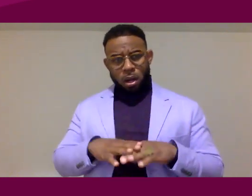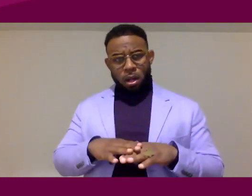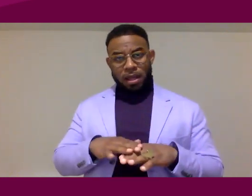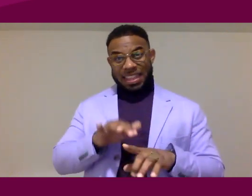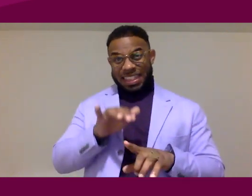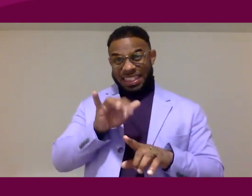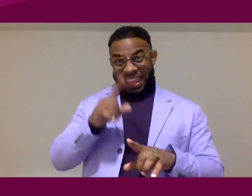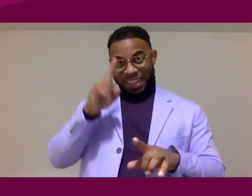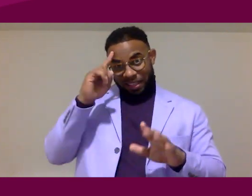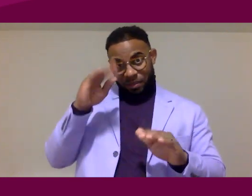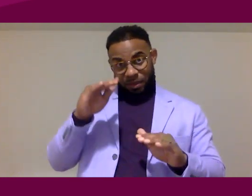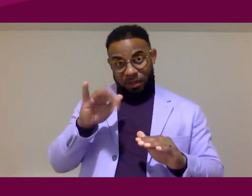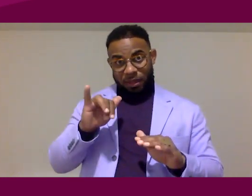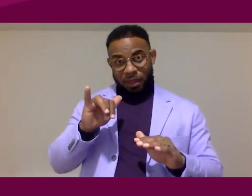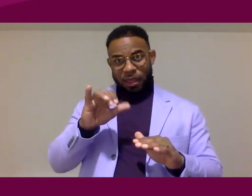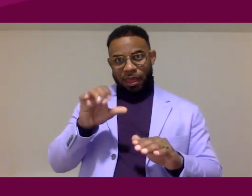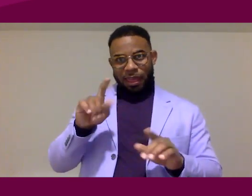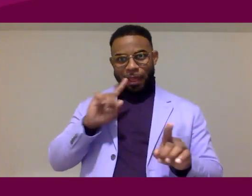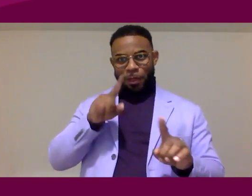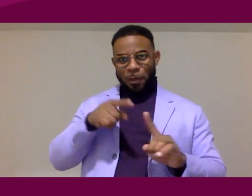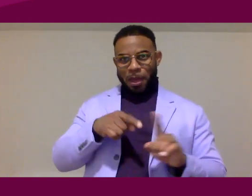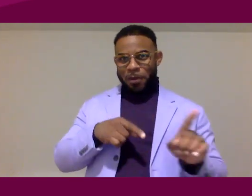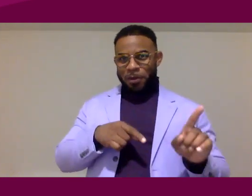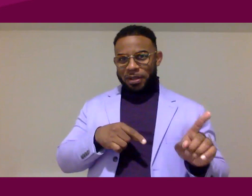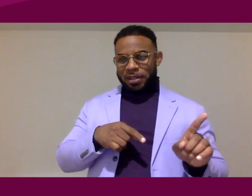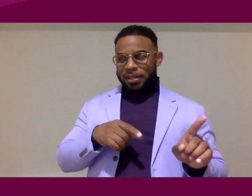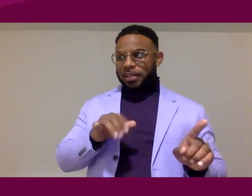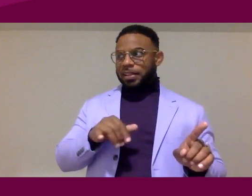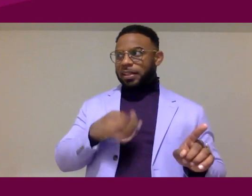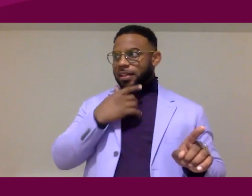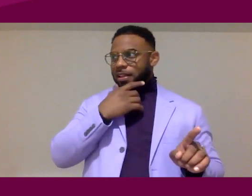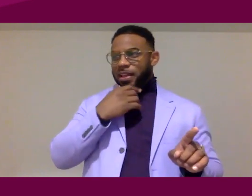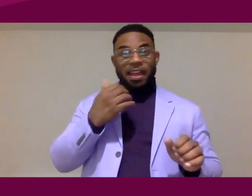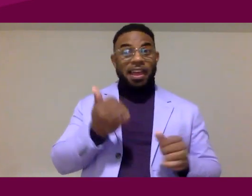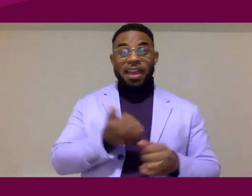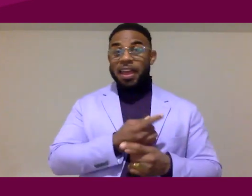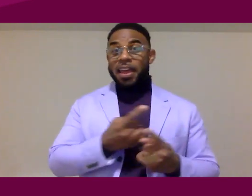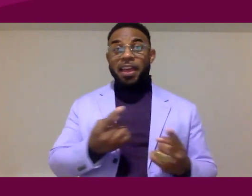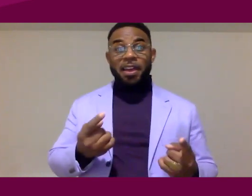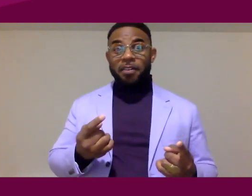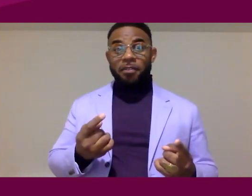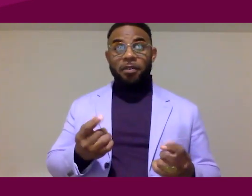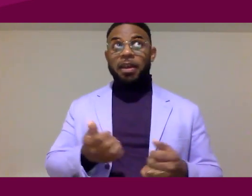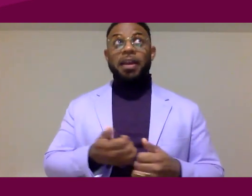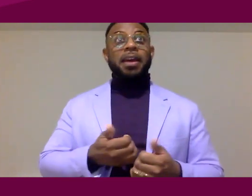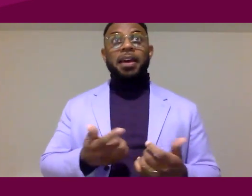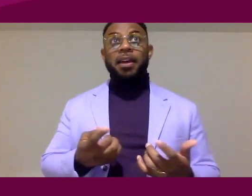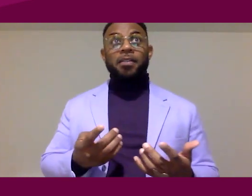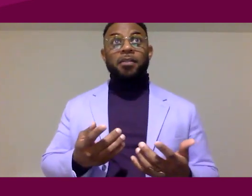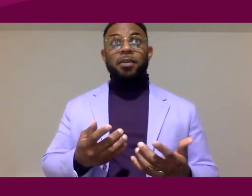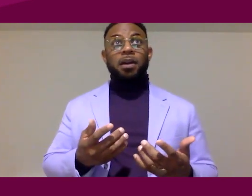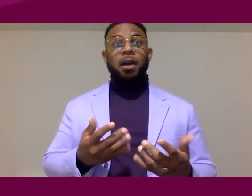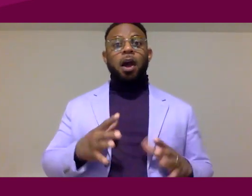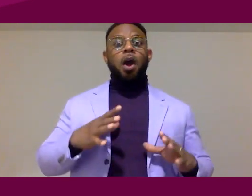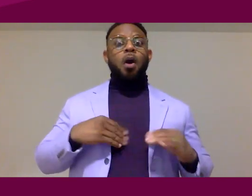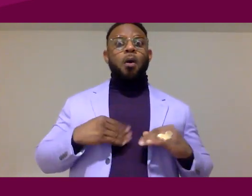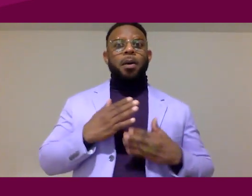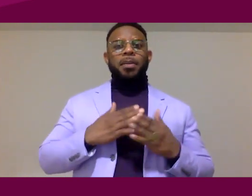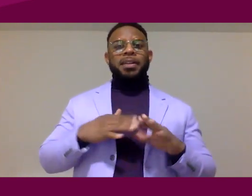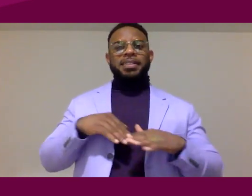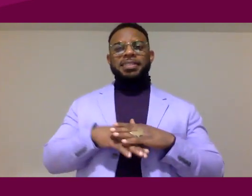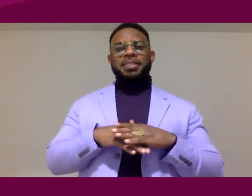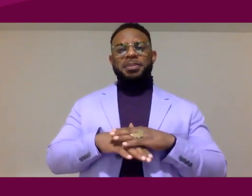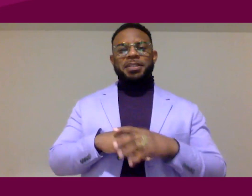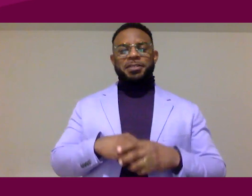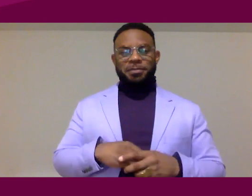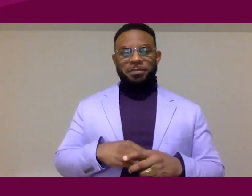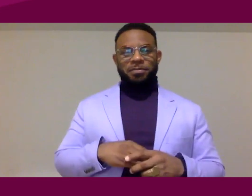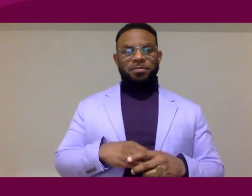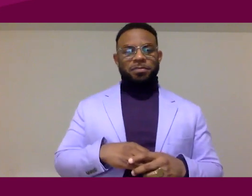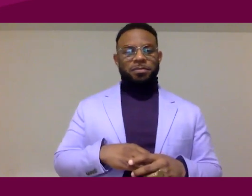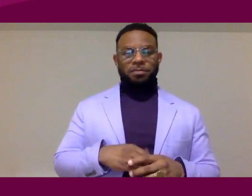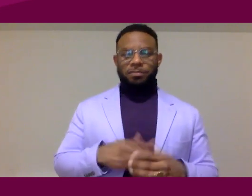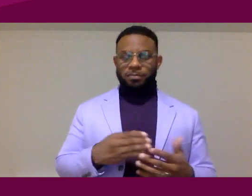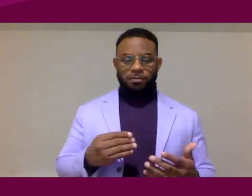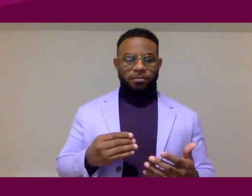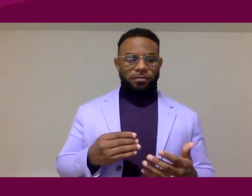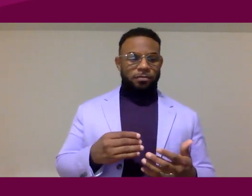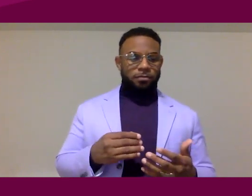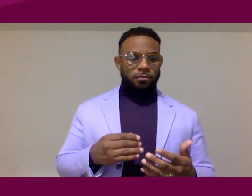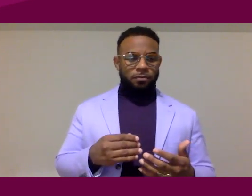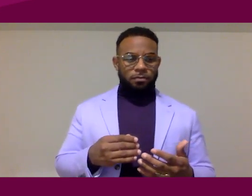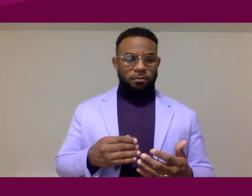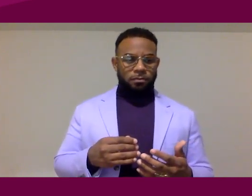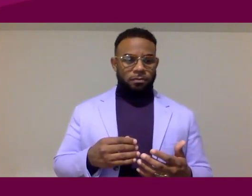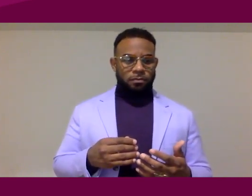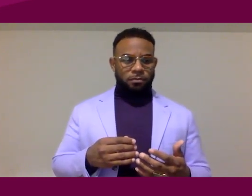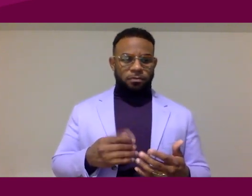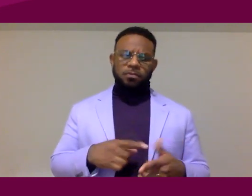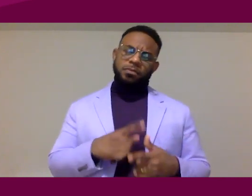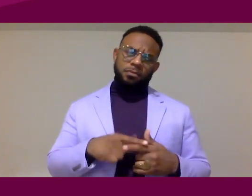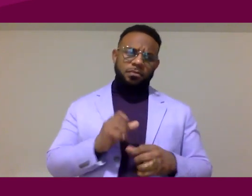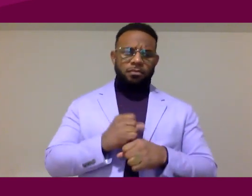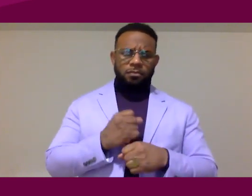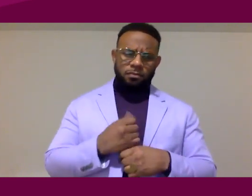expectation that Kat talked about, that everybody owns a piece of accessibility and then creating